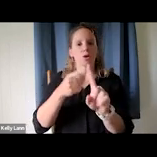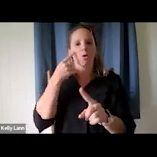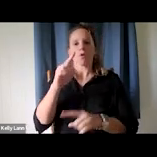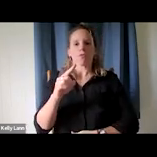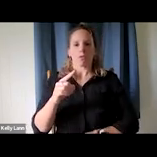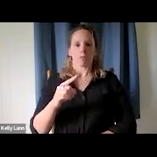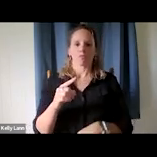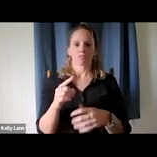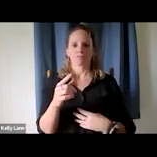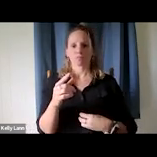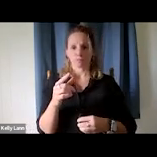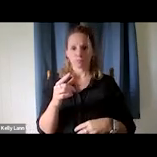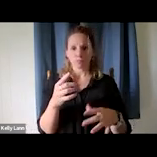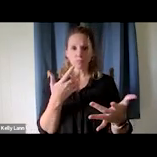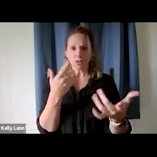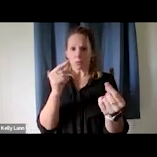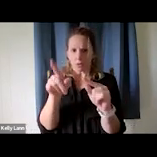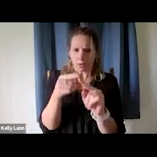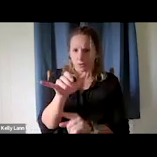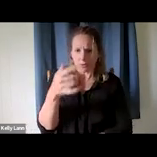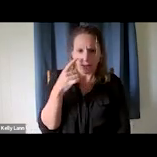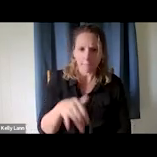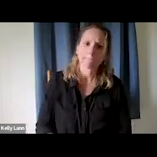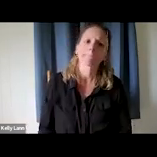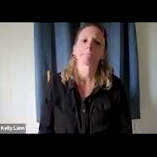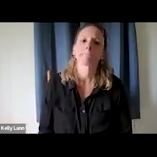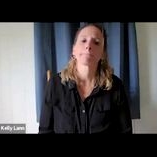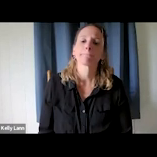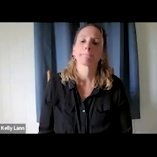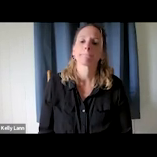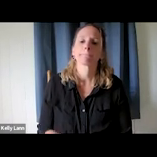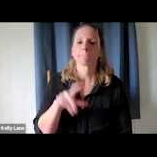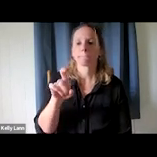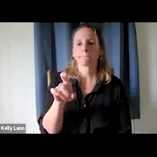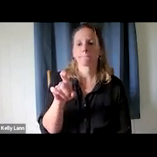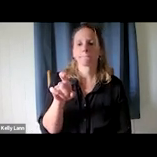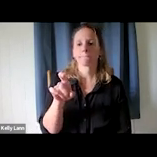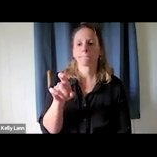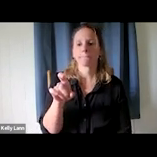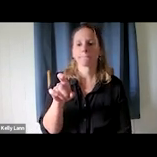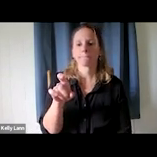and present narrative to DDS? And I need to move myself out of the way to be able to see.